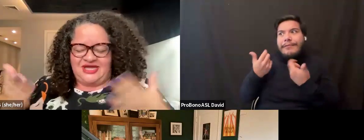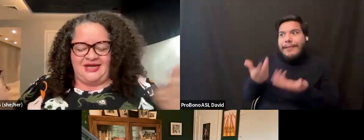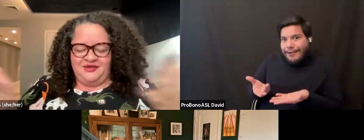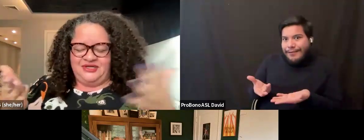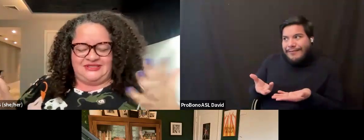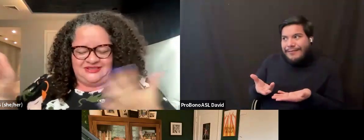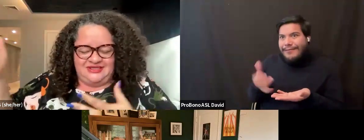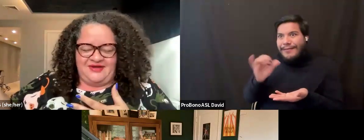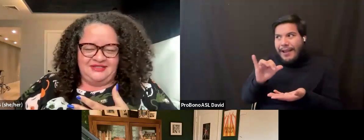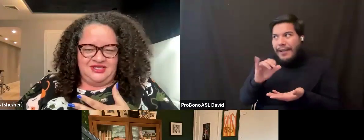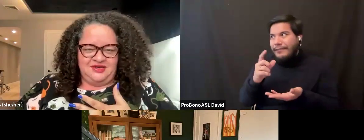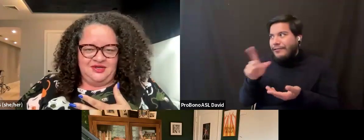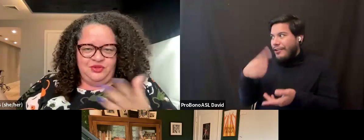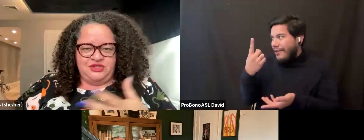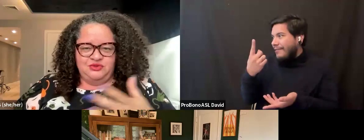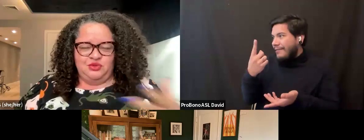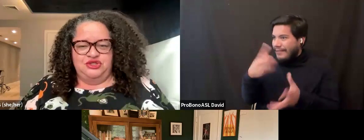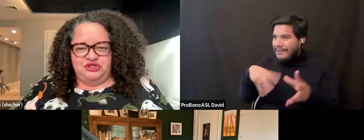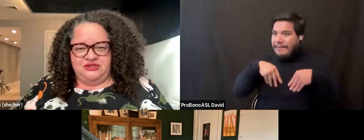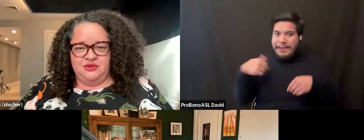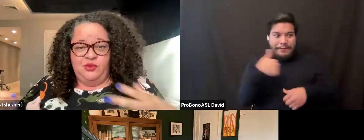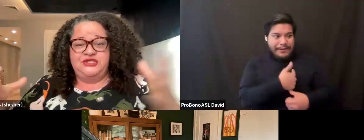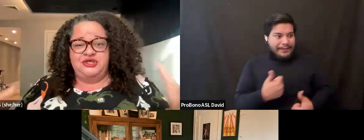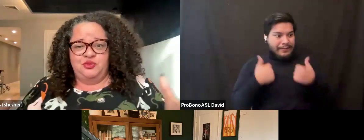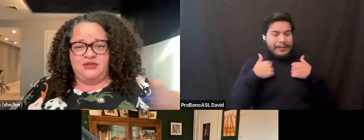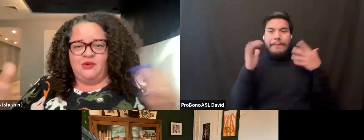Just act like we exist instead of acting like we don't or shouldn't we do now